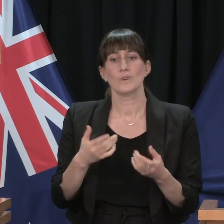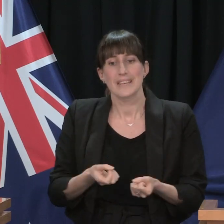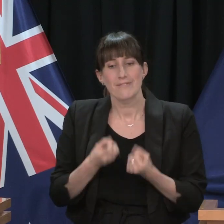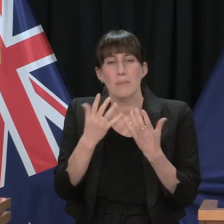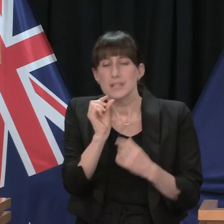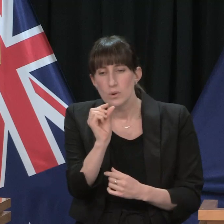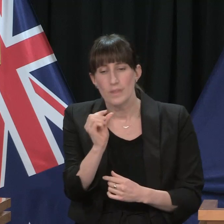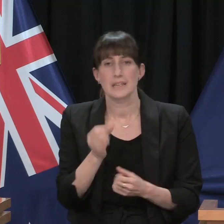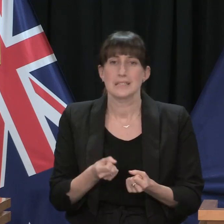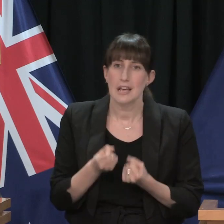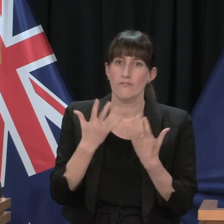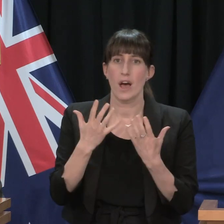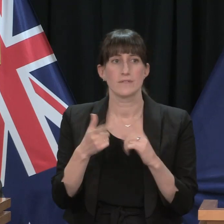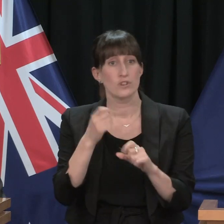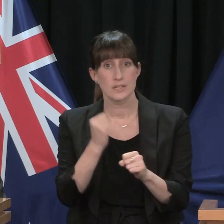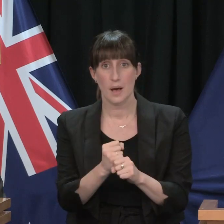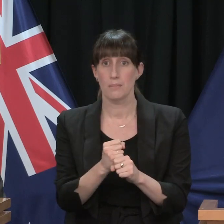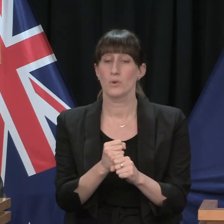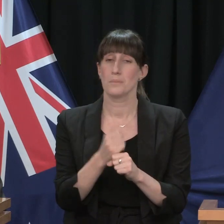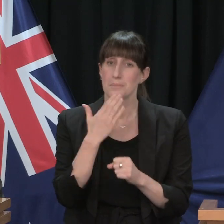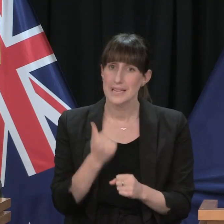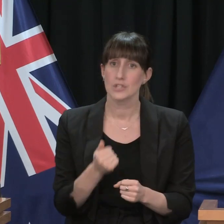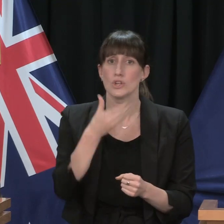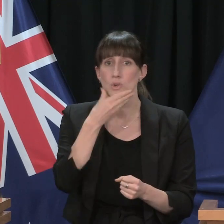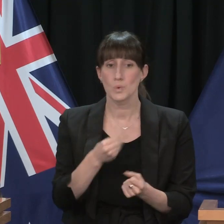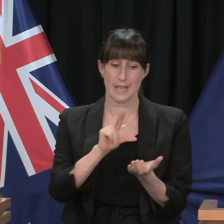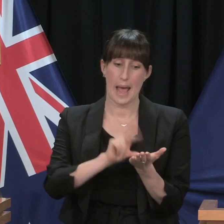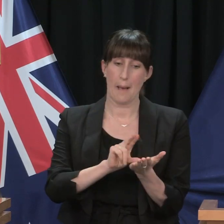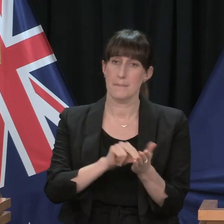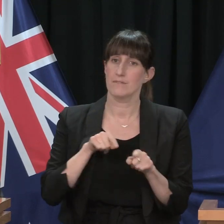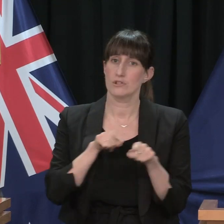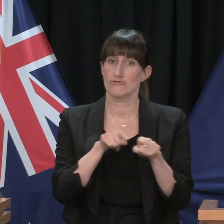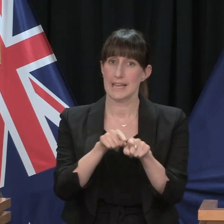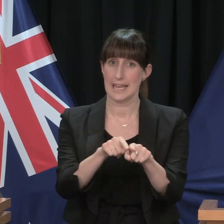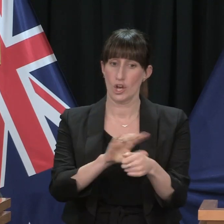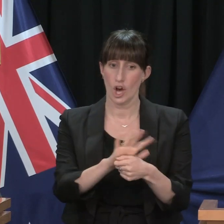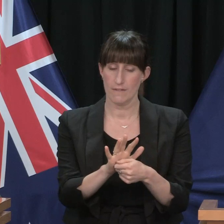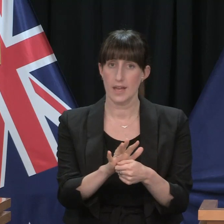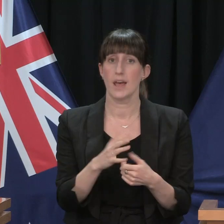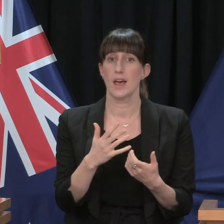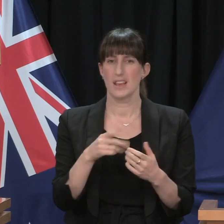continue to ask that New Zealanders make small sacrifices. For example,